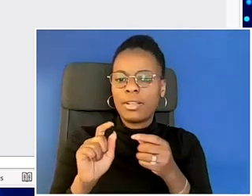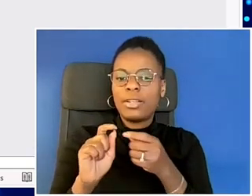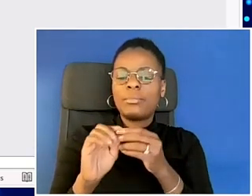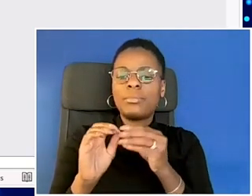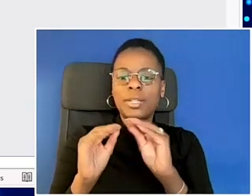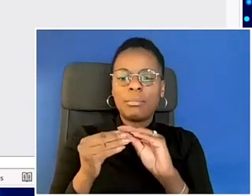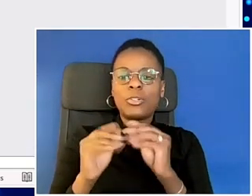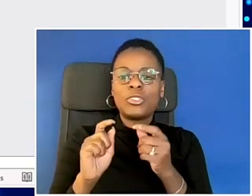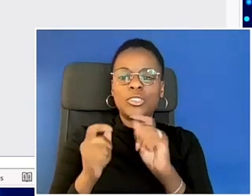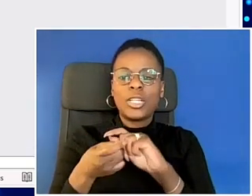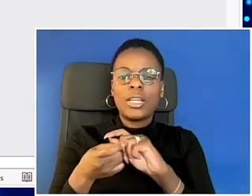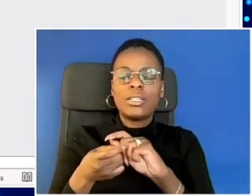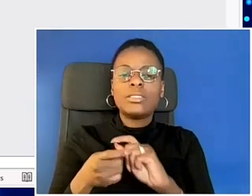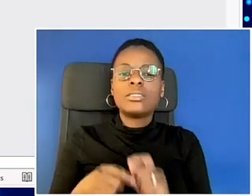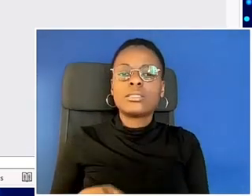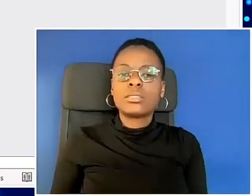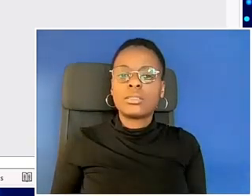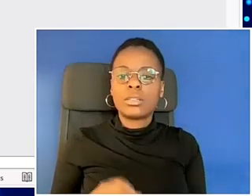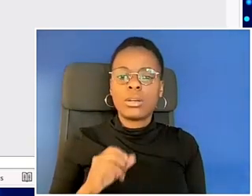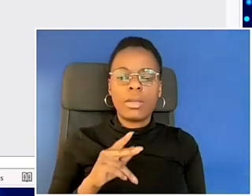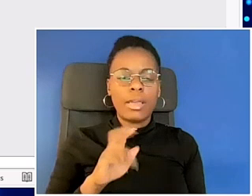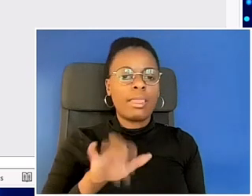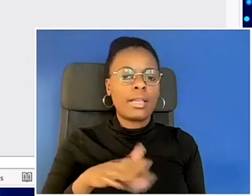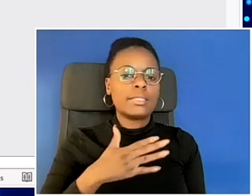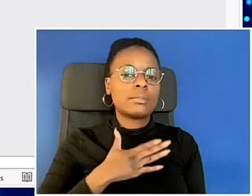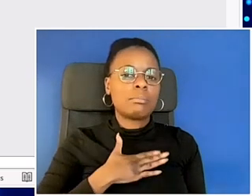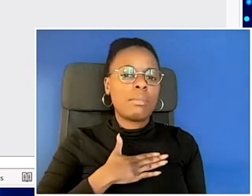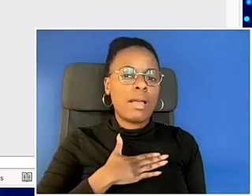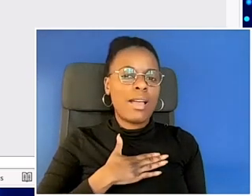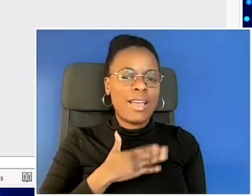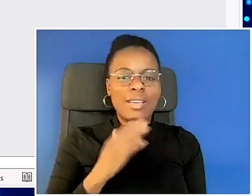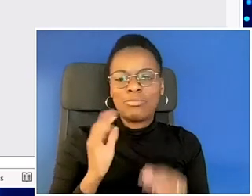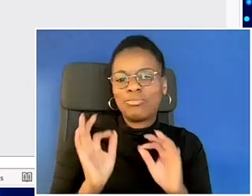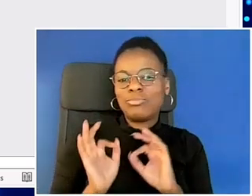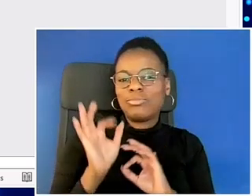I'm gonna- so that's constructive contribution. Now, my critical